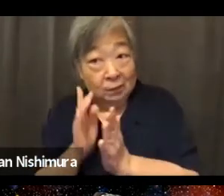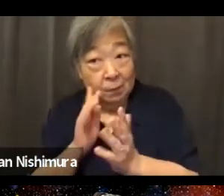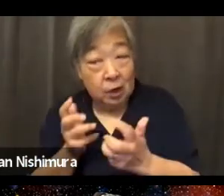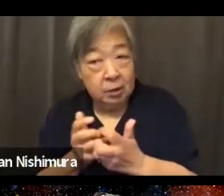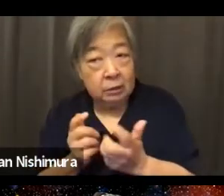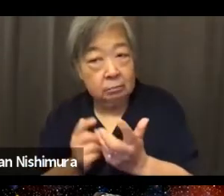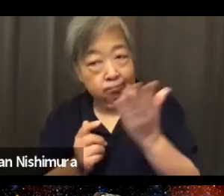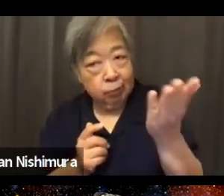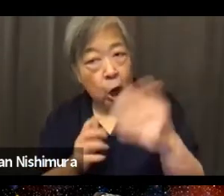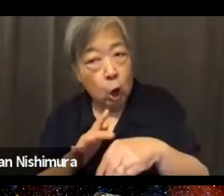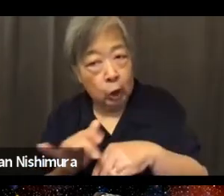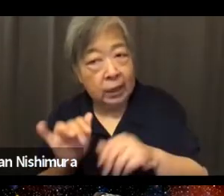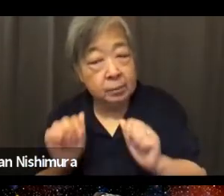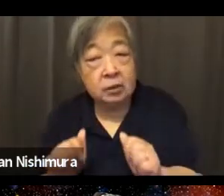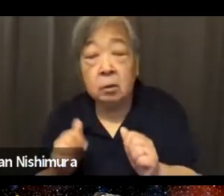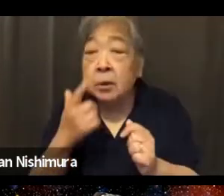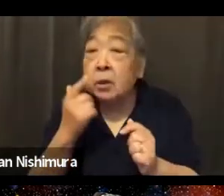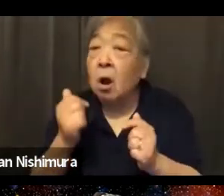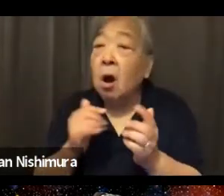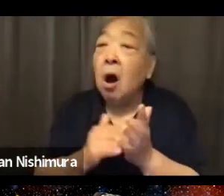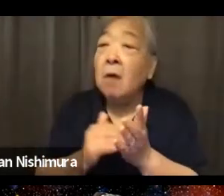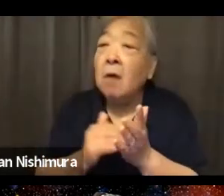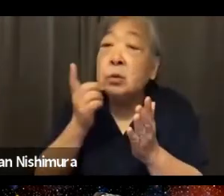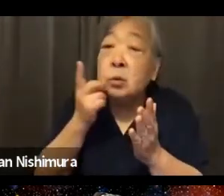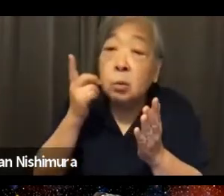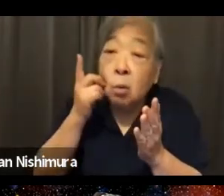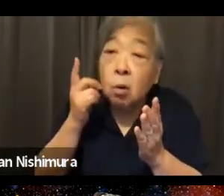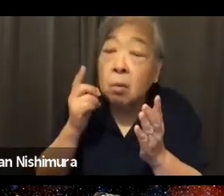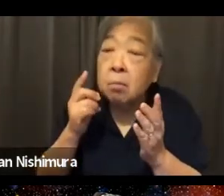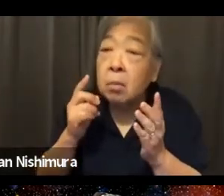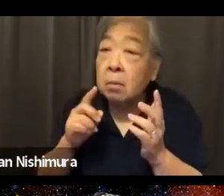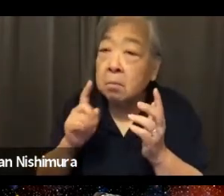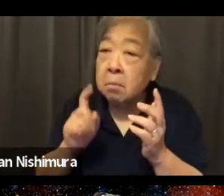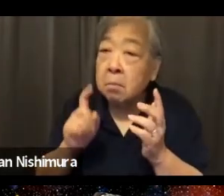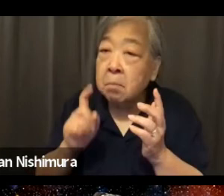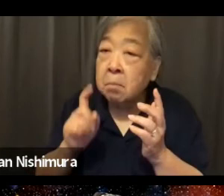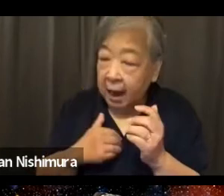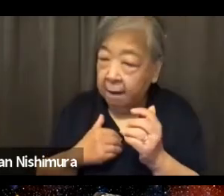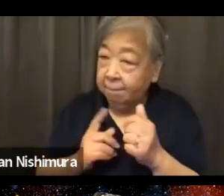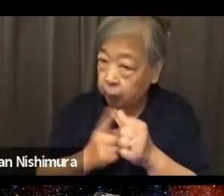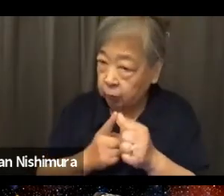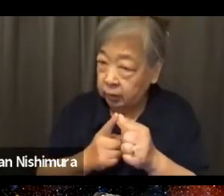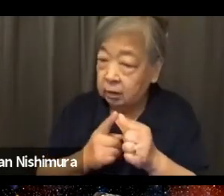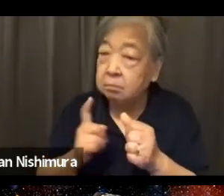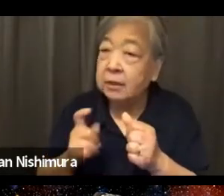of residence life often have to have the accommodations set first before they start assigning other